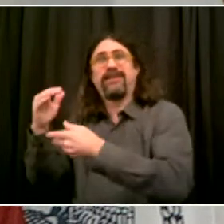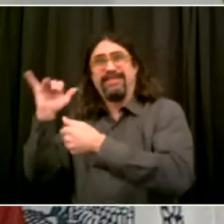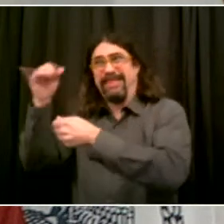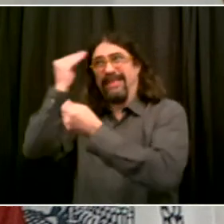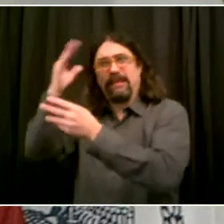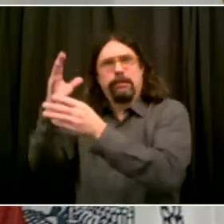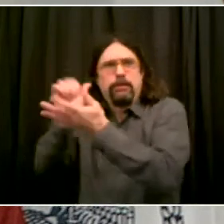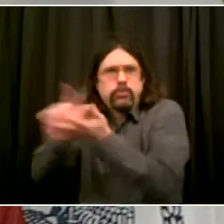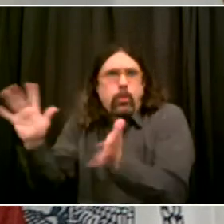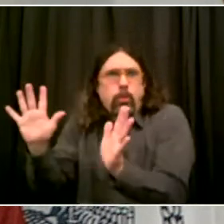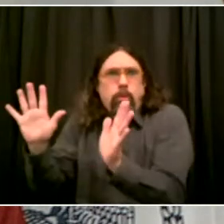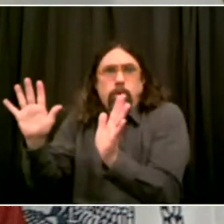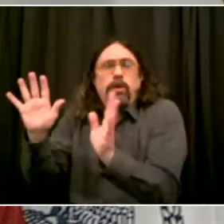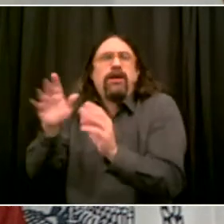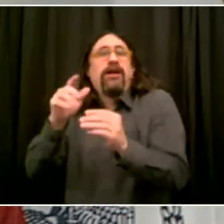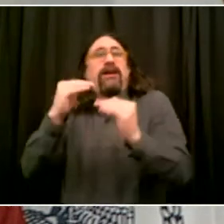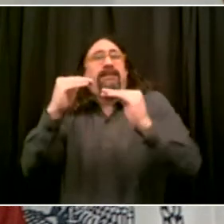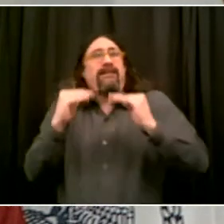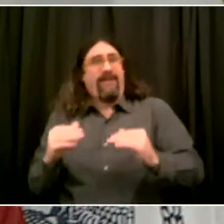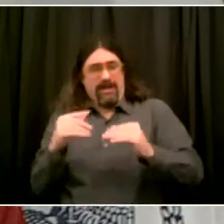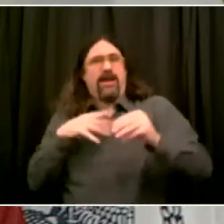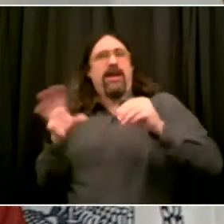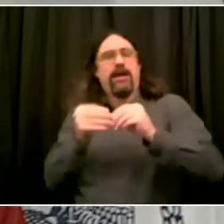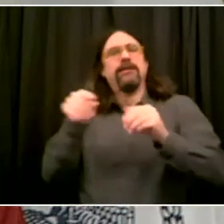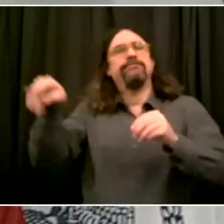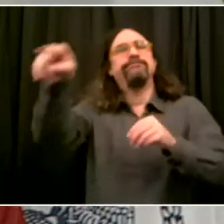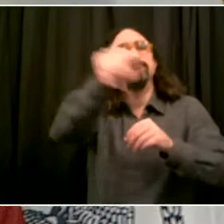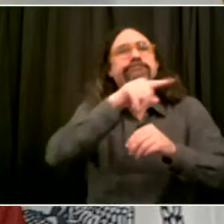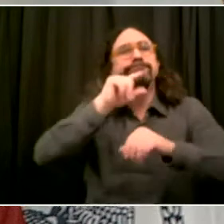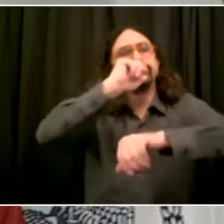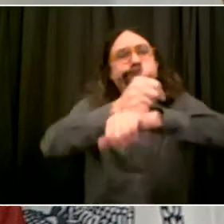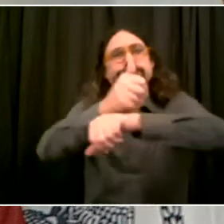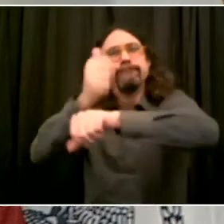VERY DIFFERENT PICTURE, CLEARLY THERERE ARE DISPARITIES WE